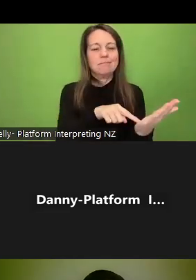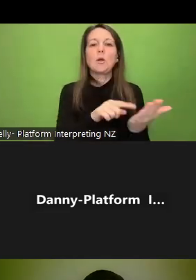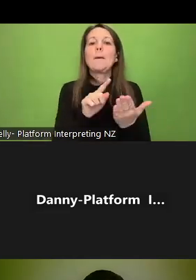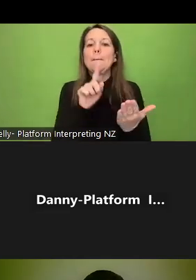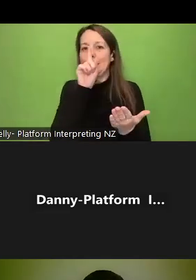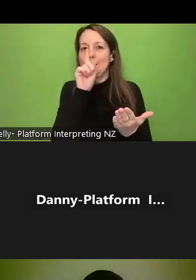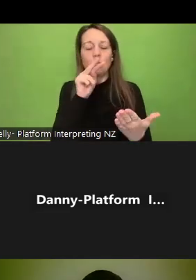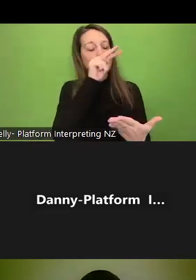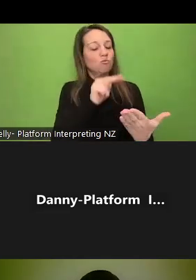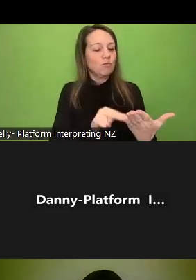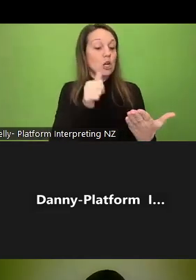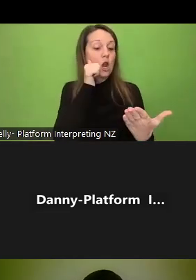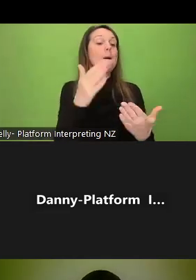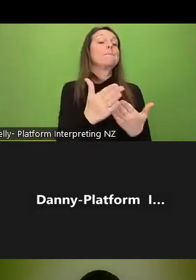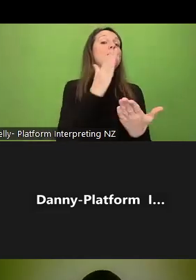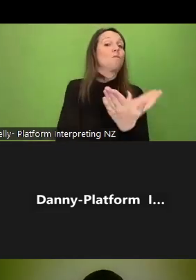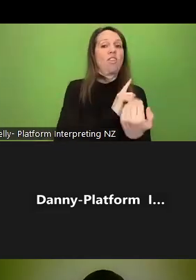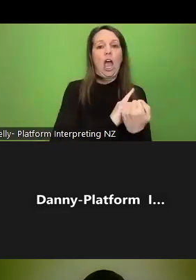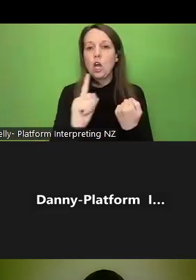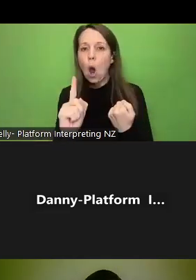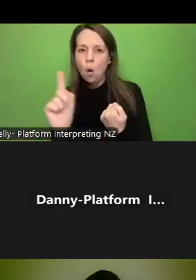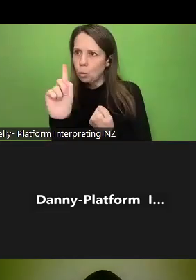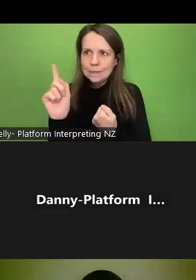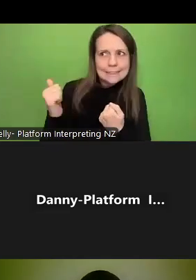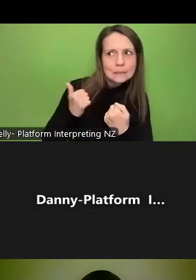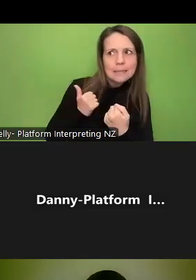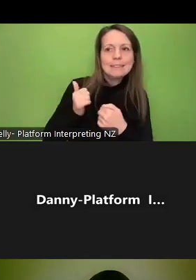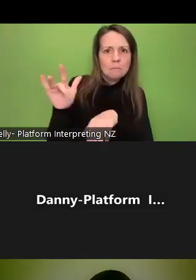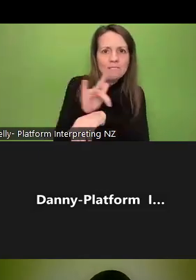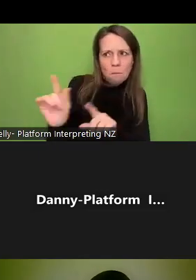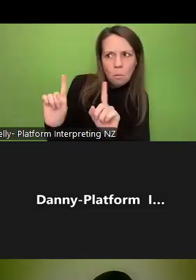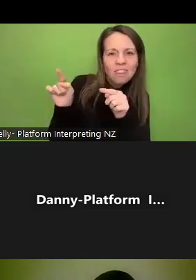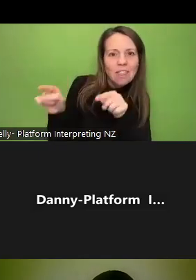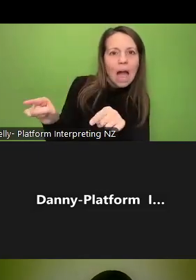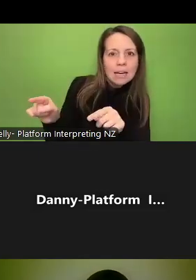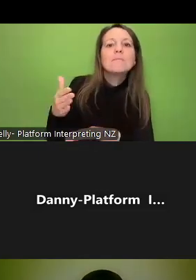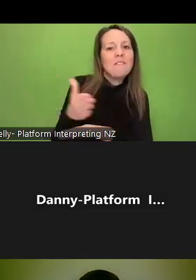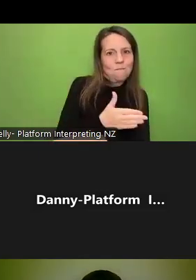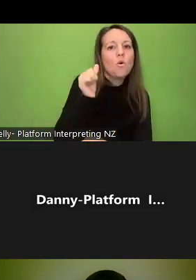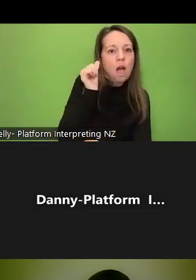they can know by flipping through this thing and reading, oh, okay, cool, so this moment there's going to be a big explosion.